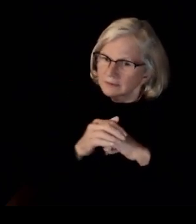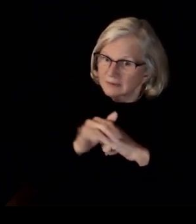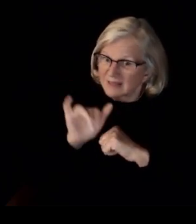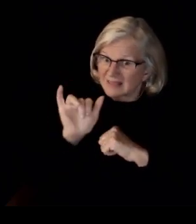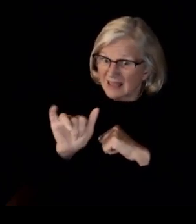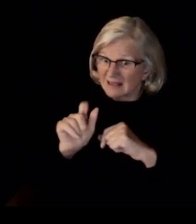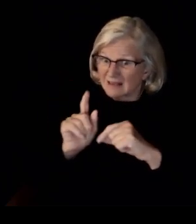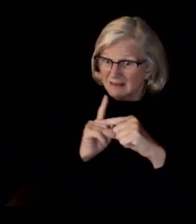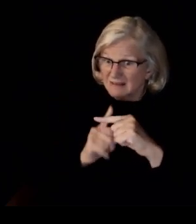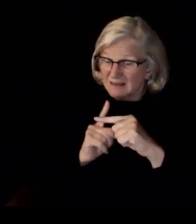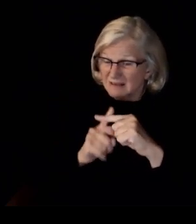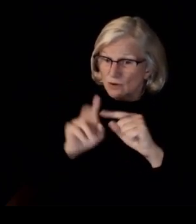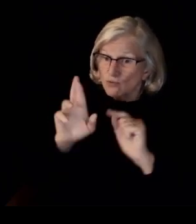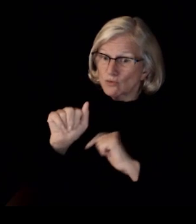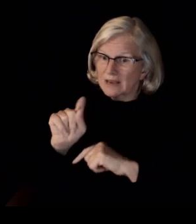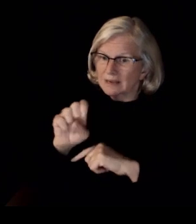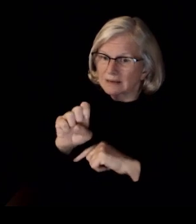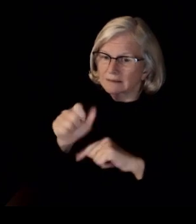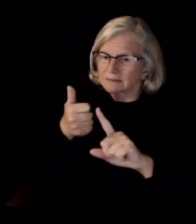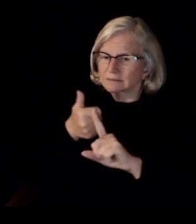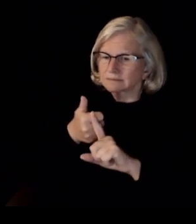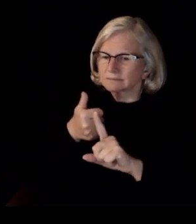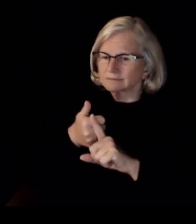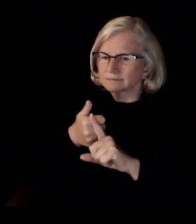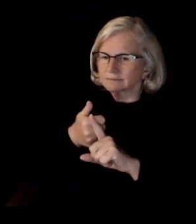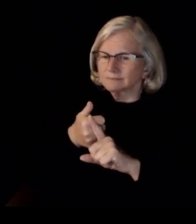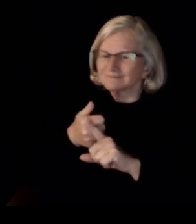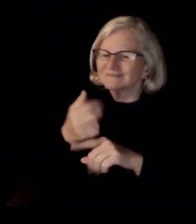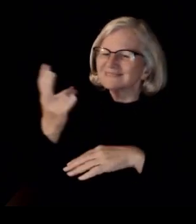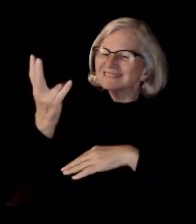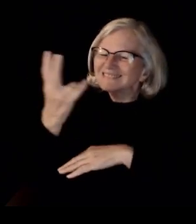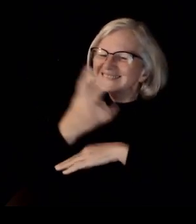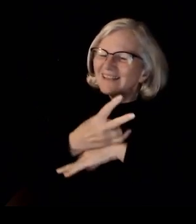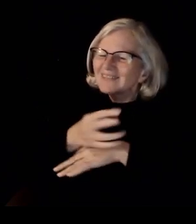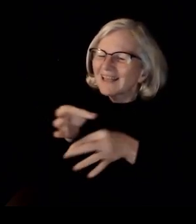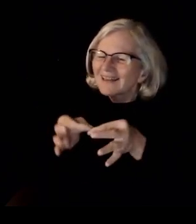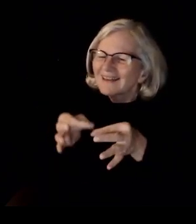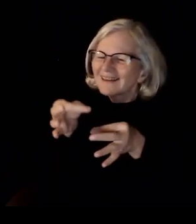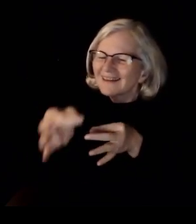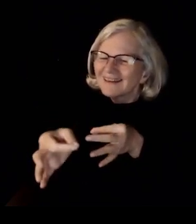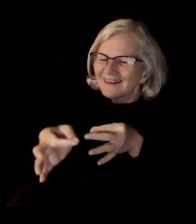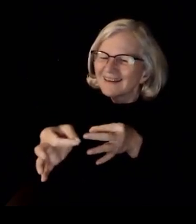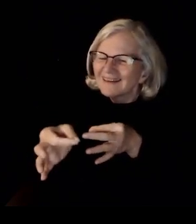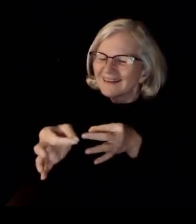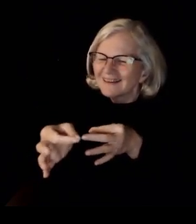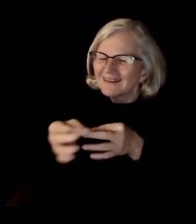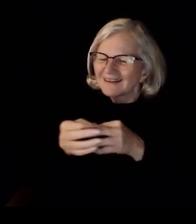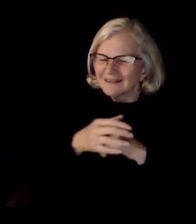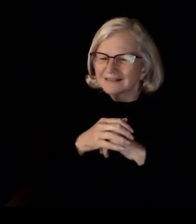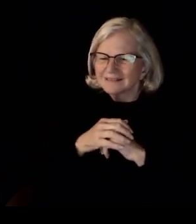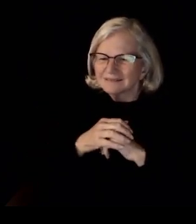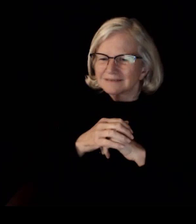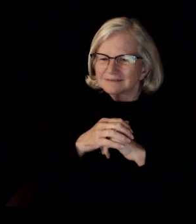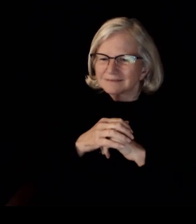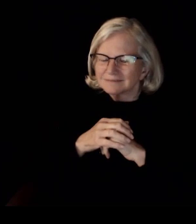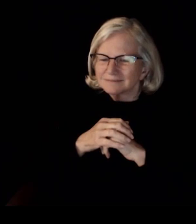day lag period associated with it so that is that that uh positivity rate is calculated